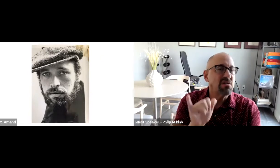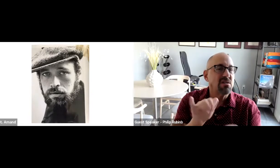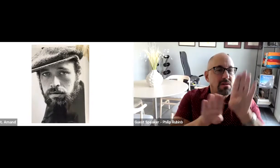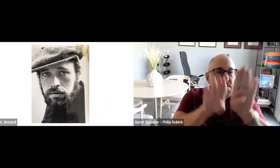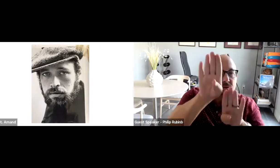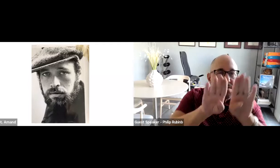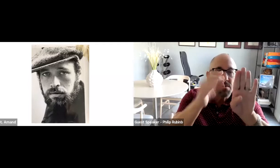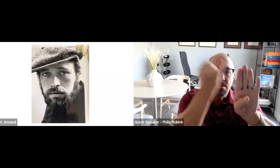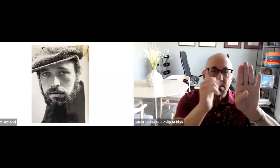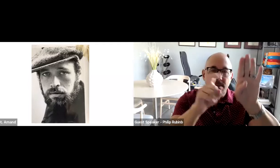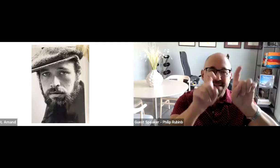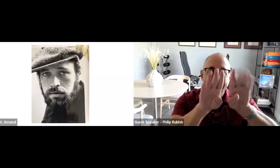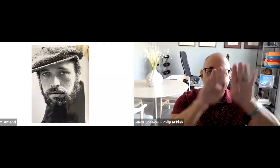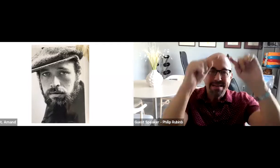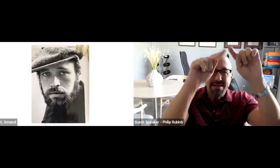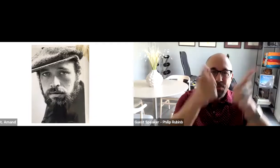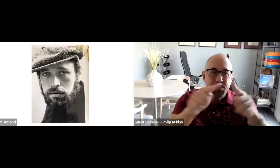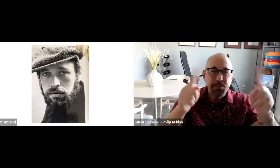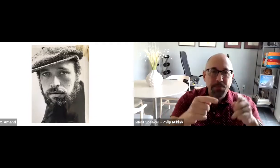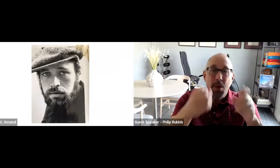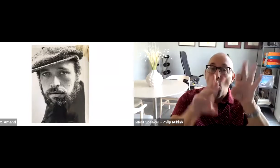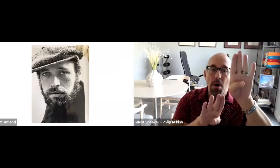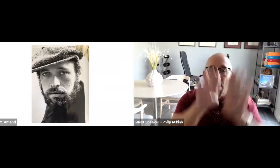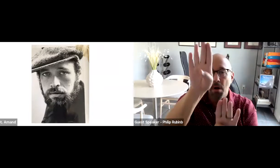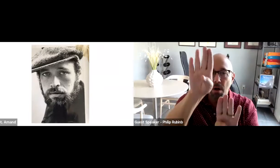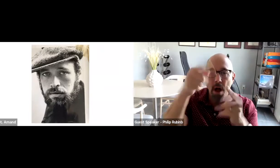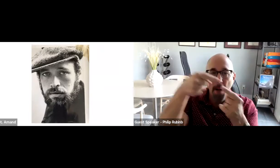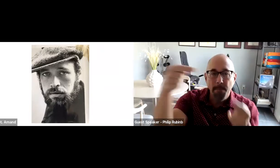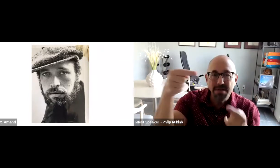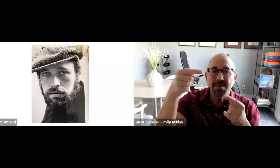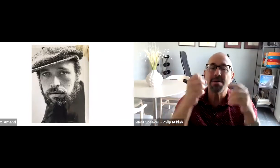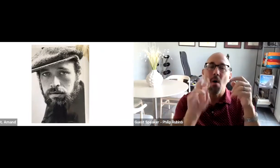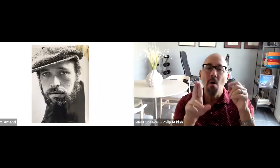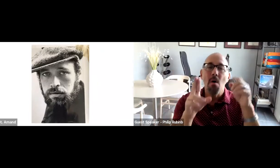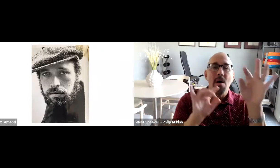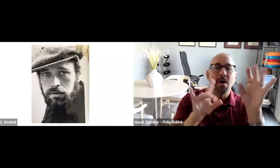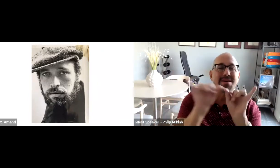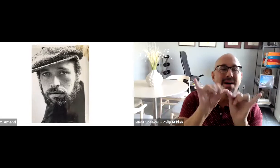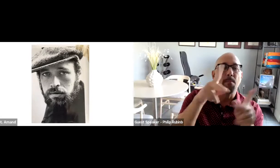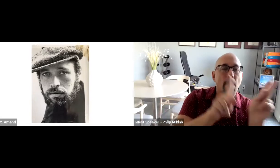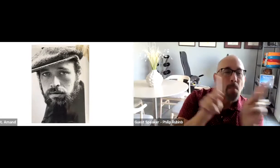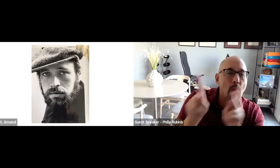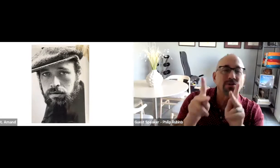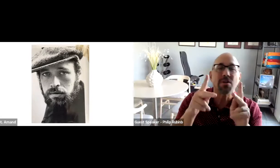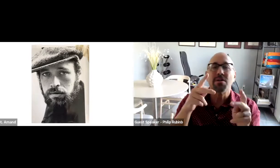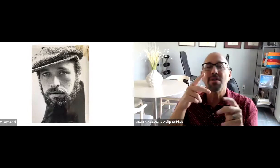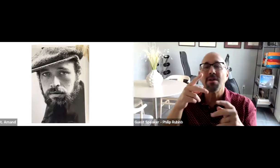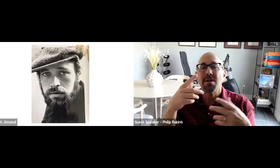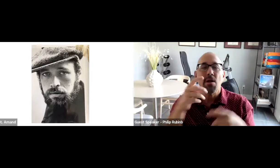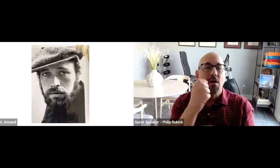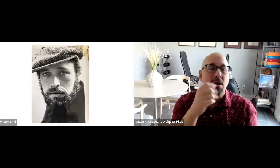He also worked in fabric design, and he would explain how the positive and negative shapes would fit together and,